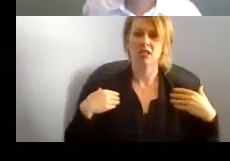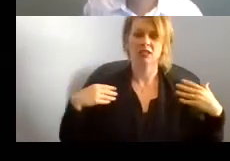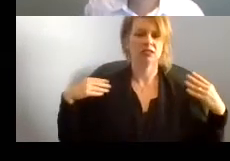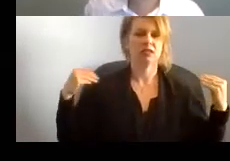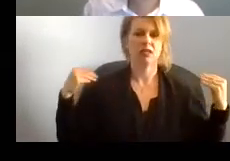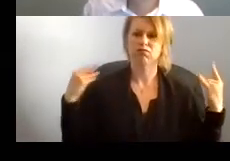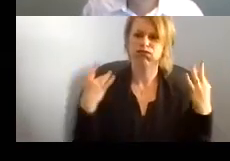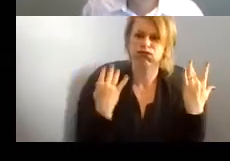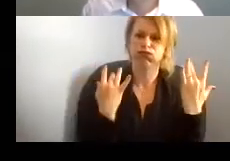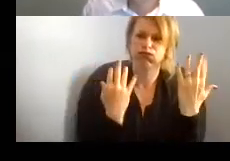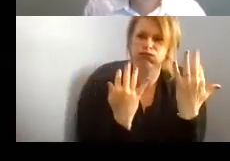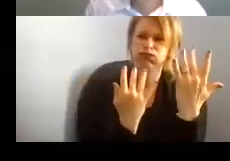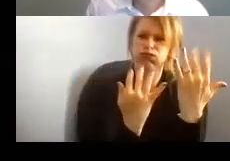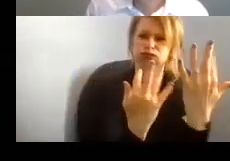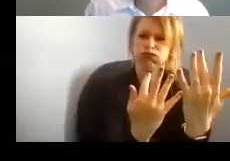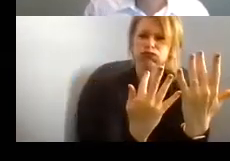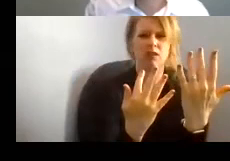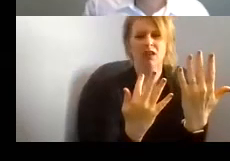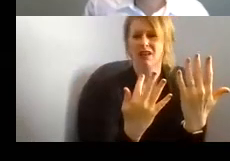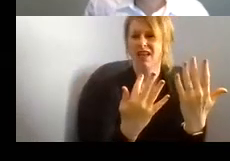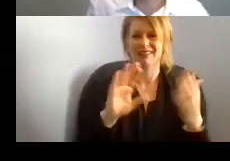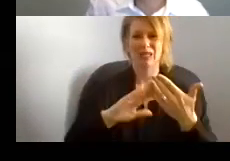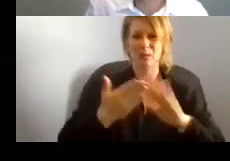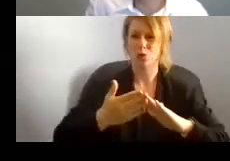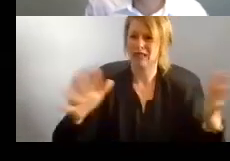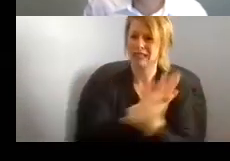of the communities was destroyed. And they didn’t have hotels –